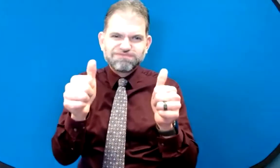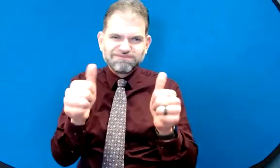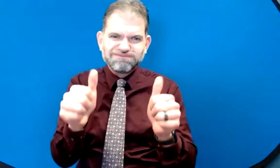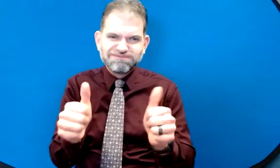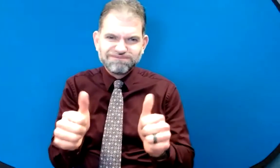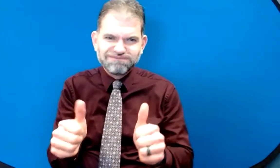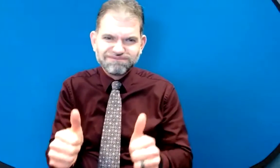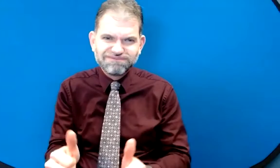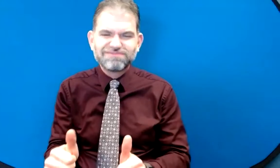ASL Interpreter: tends to decline.